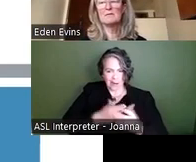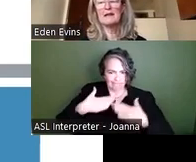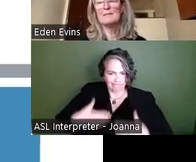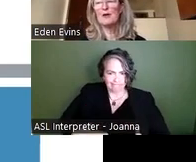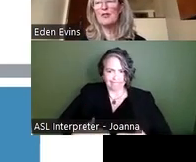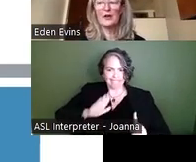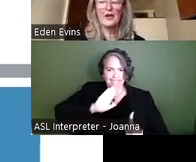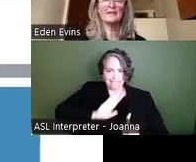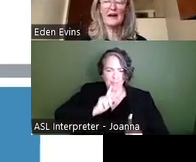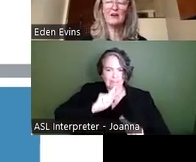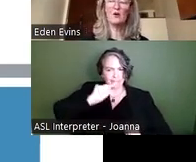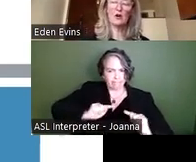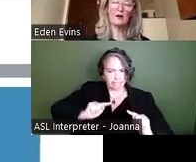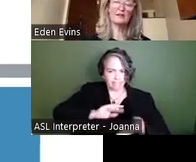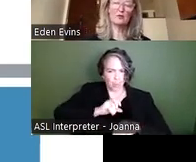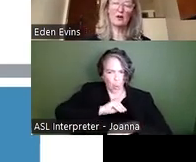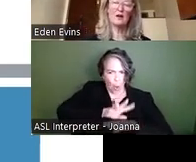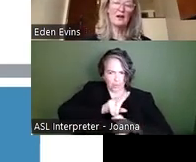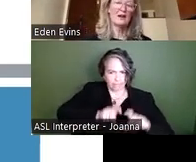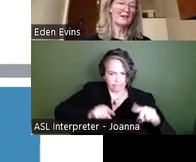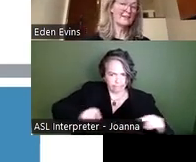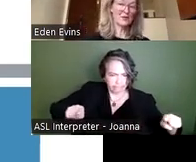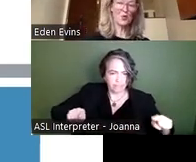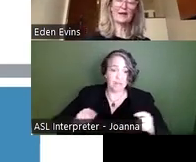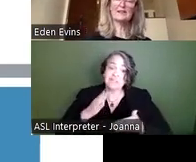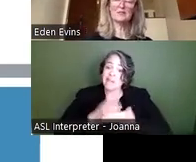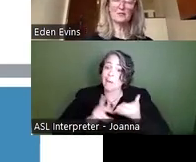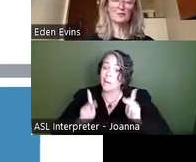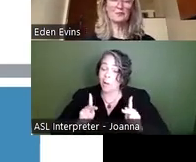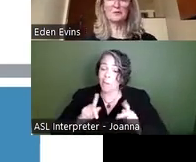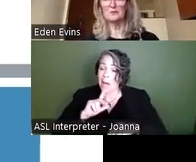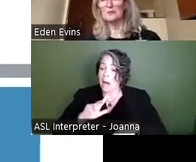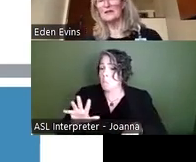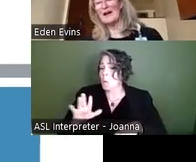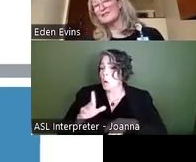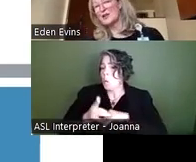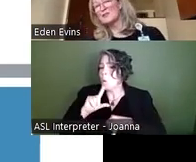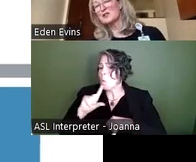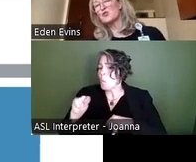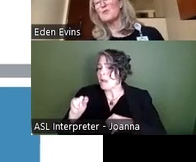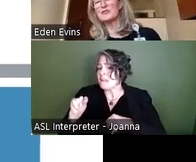many people thought not to have a co-occurring disorder in their twenties will have subsyndromal